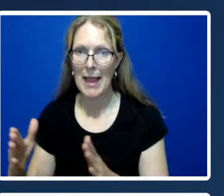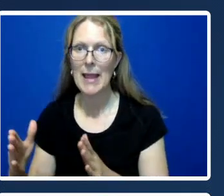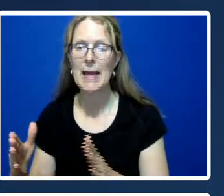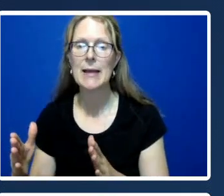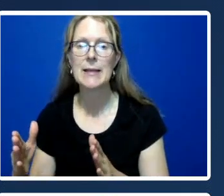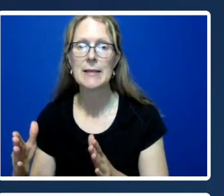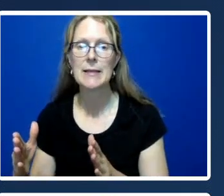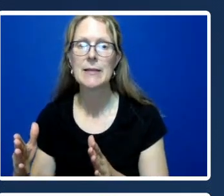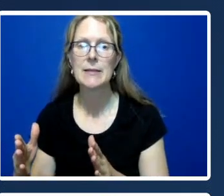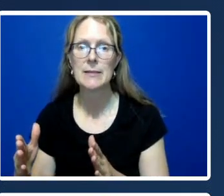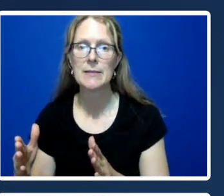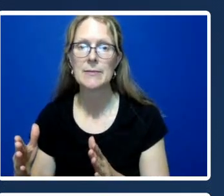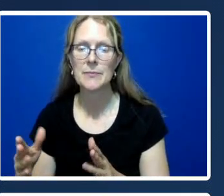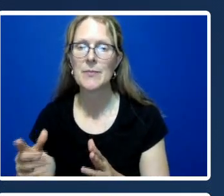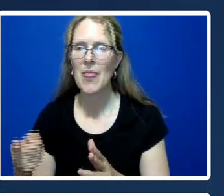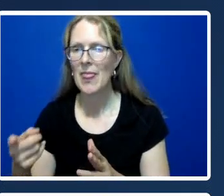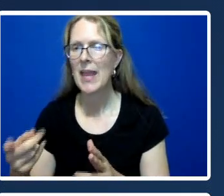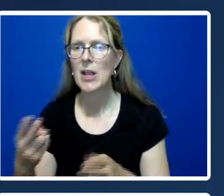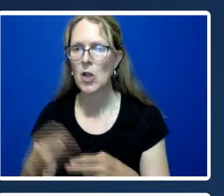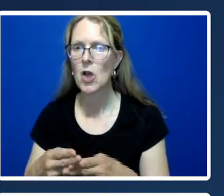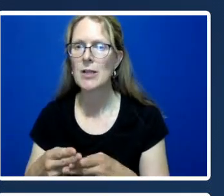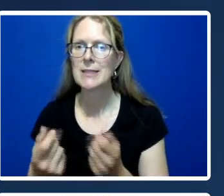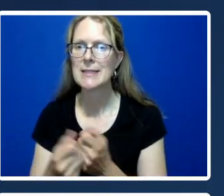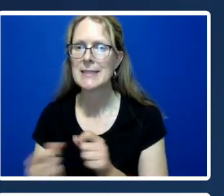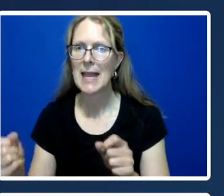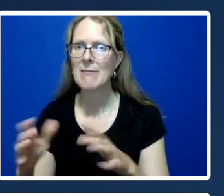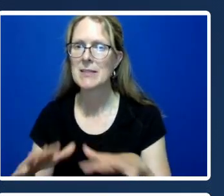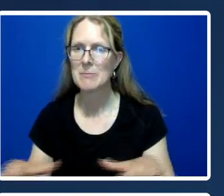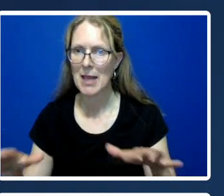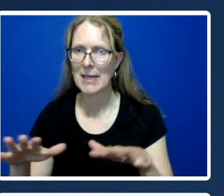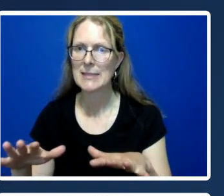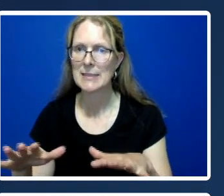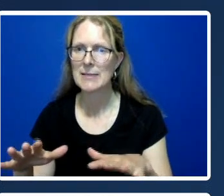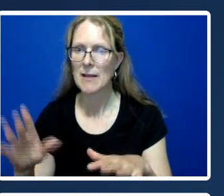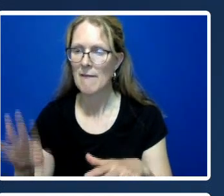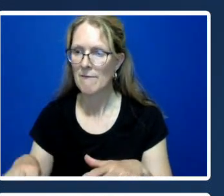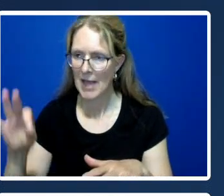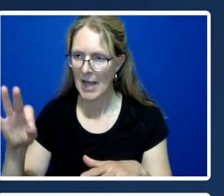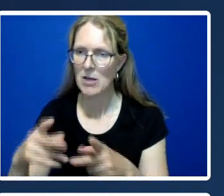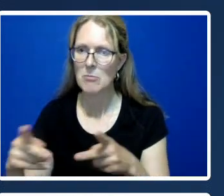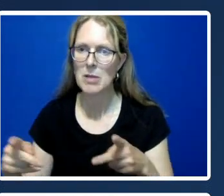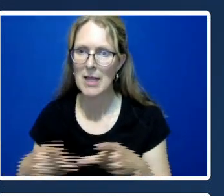space. They had -- they found a place that they could meet on Sunday evenings. And just -- kids